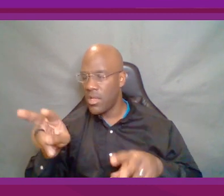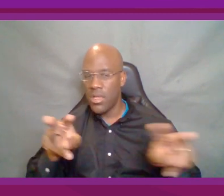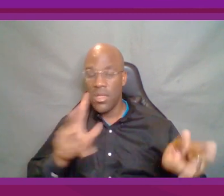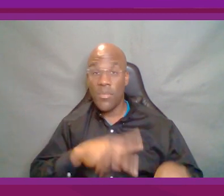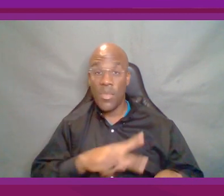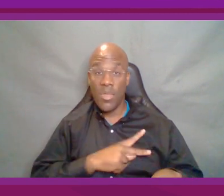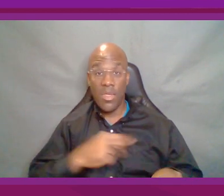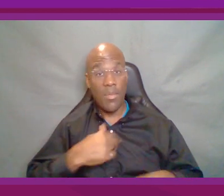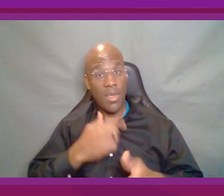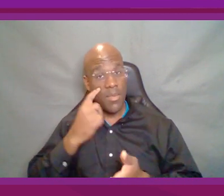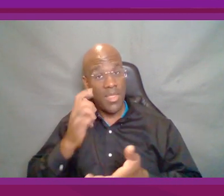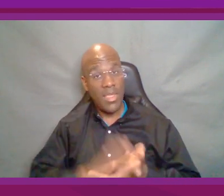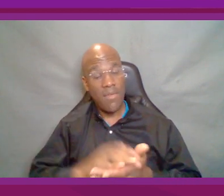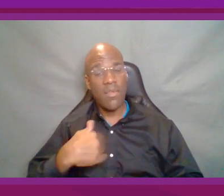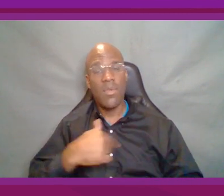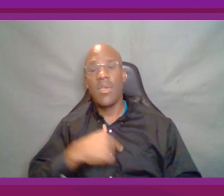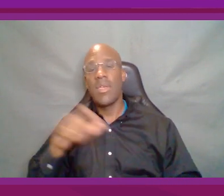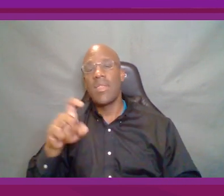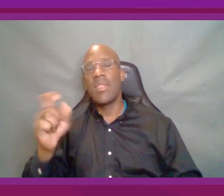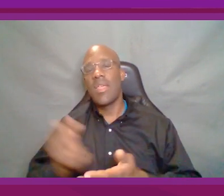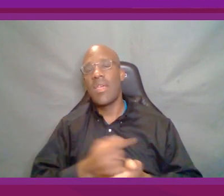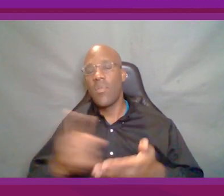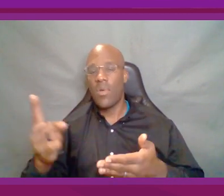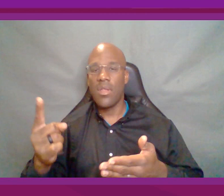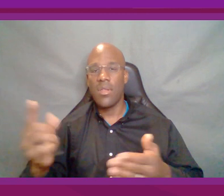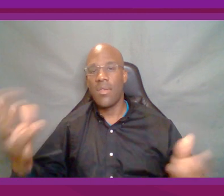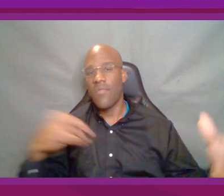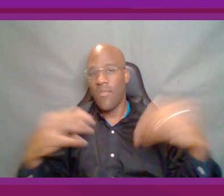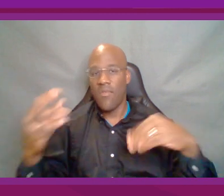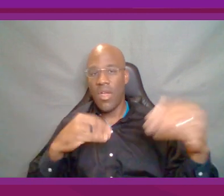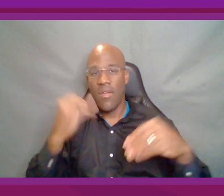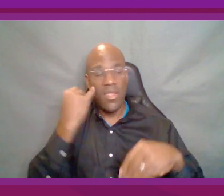personal belief - we need everyone, we need everyone to contribute and if they choose